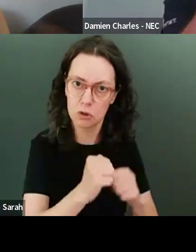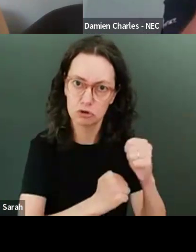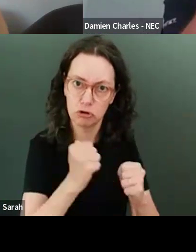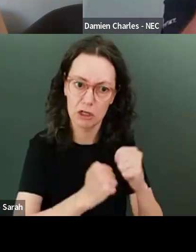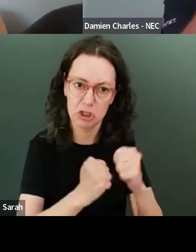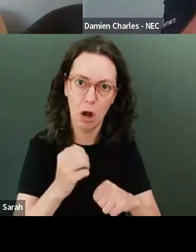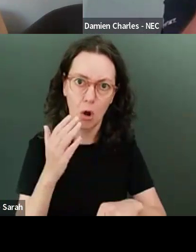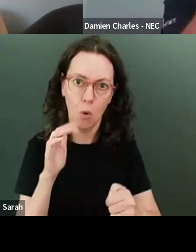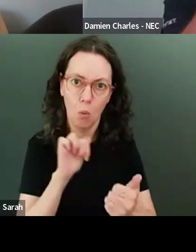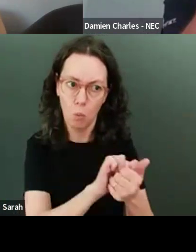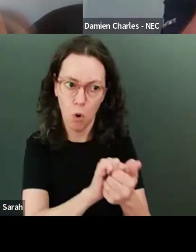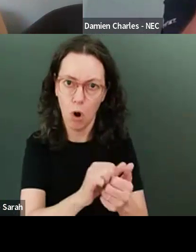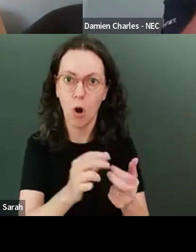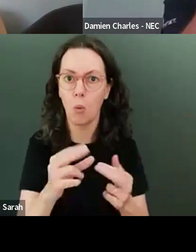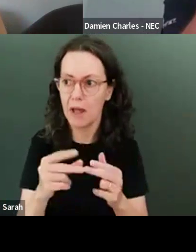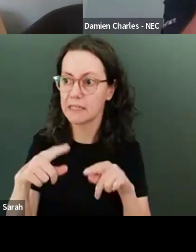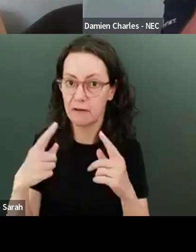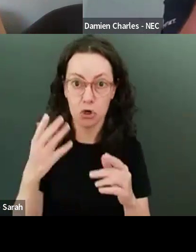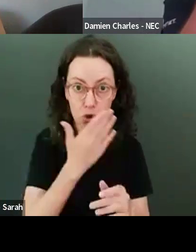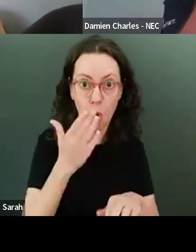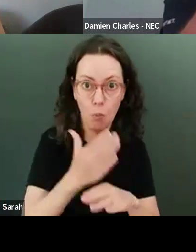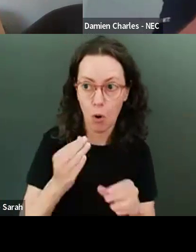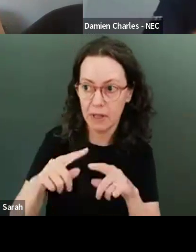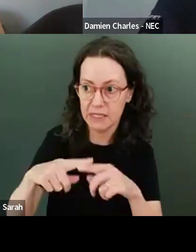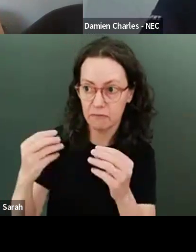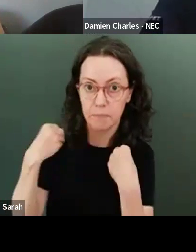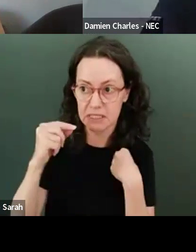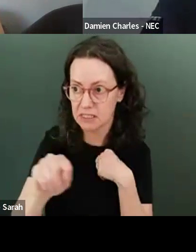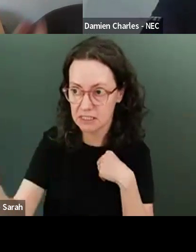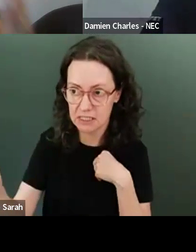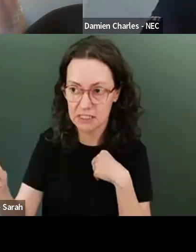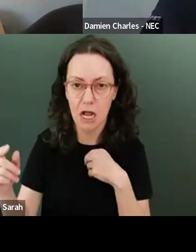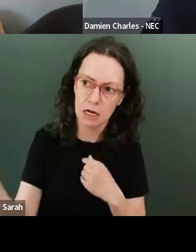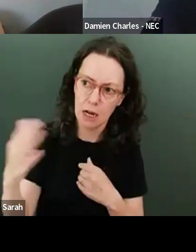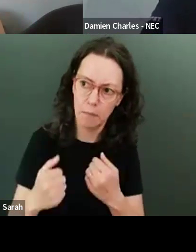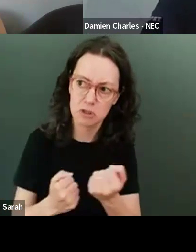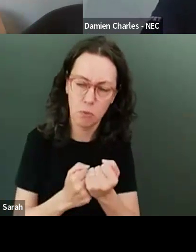collaborating with other organizations they had structured a lot of